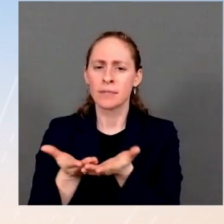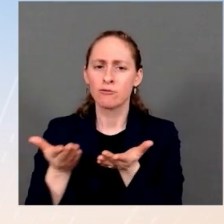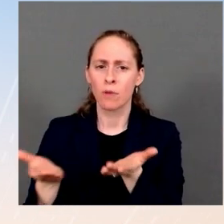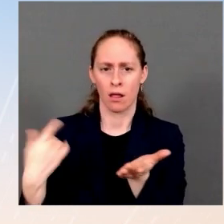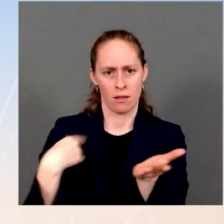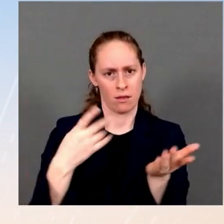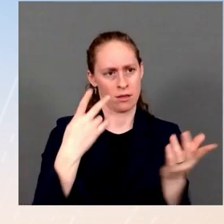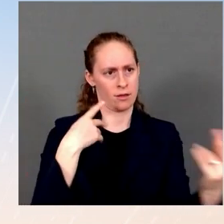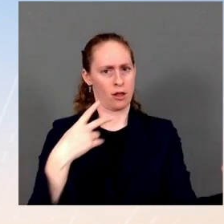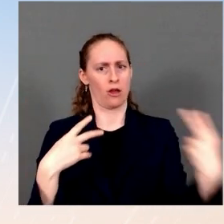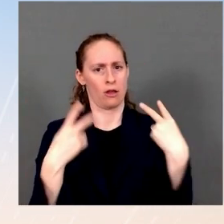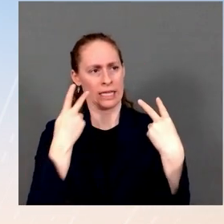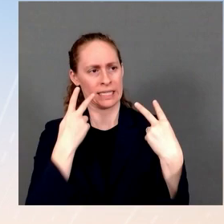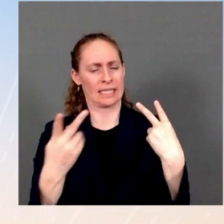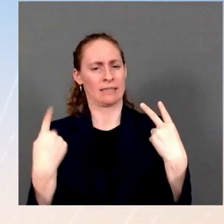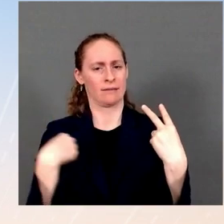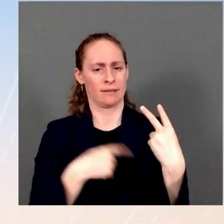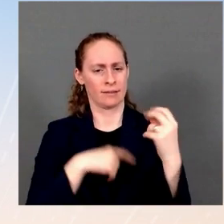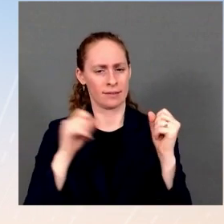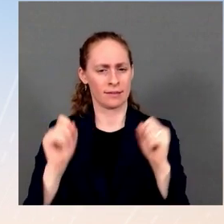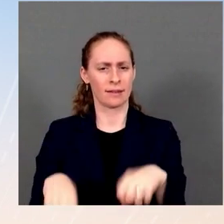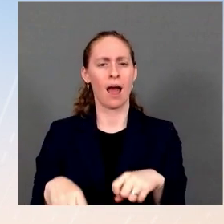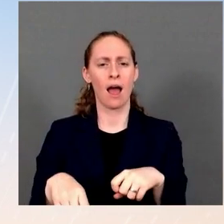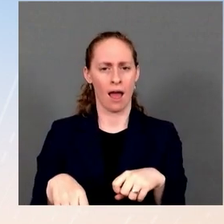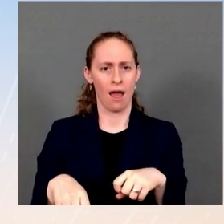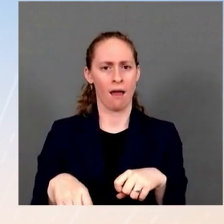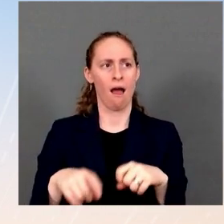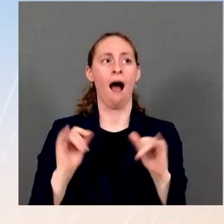I think we are excited to be able to lean in and do it